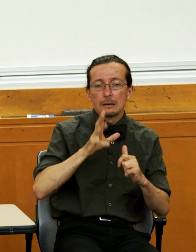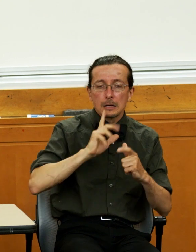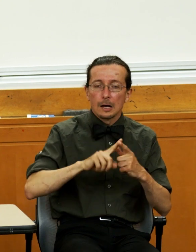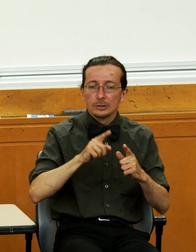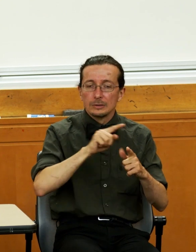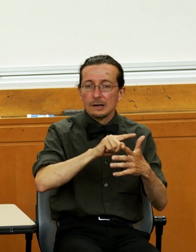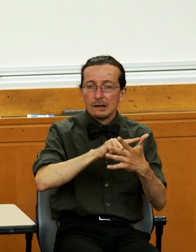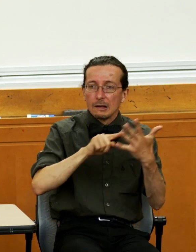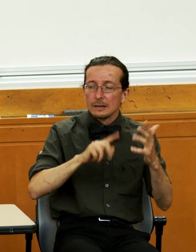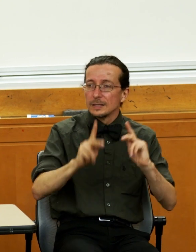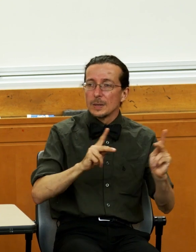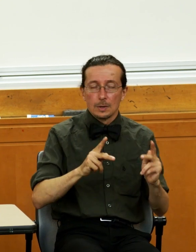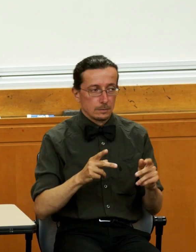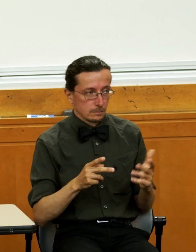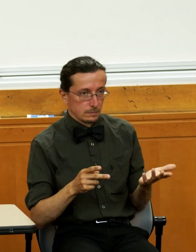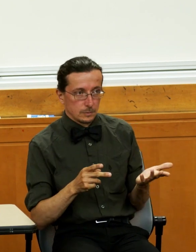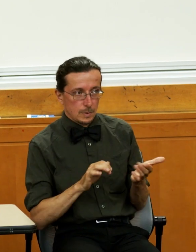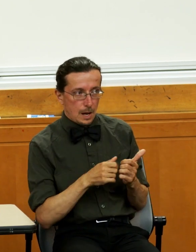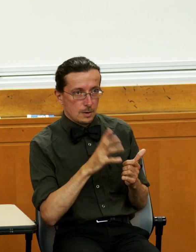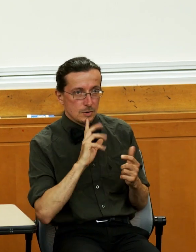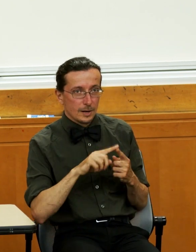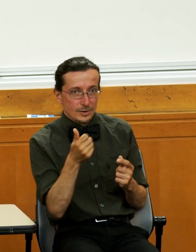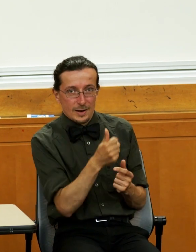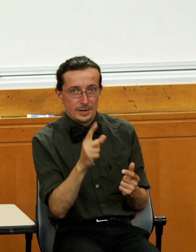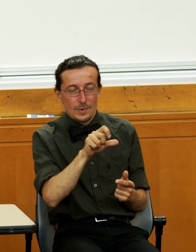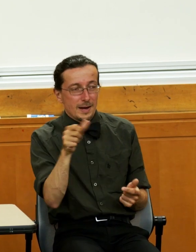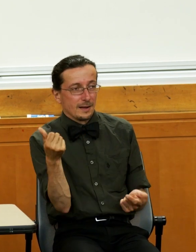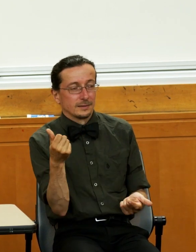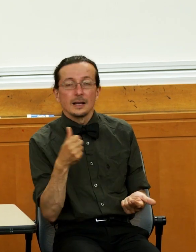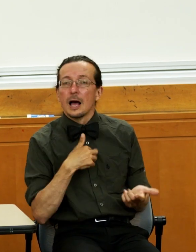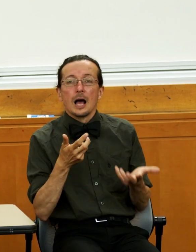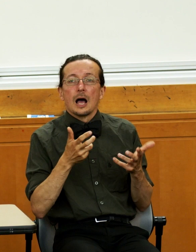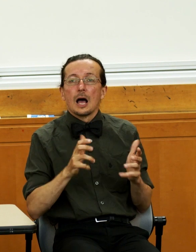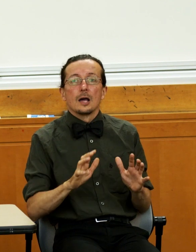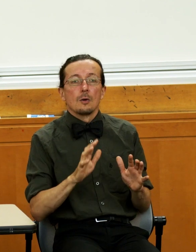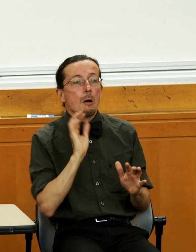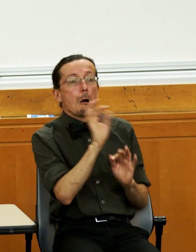“How do you talk to anybody else, right?” Because I don't want to prime them with expectations about